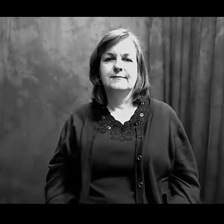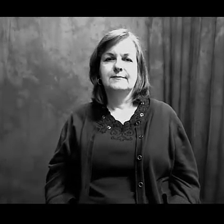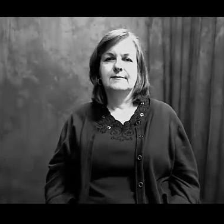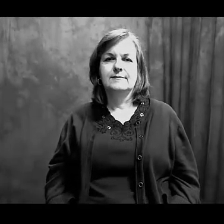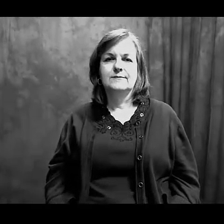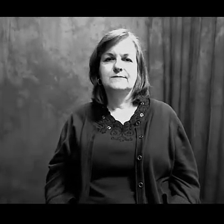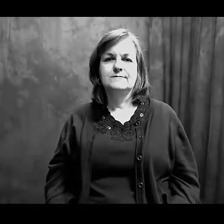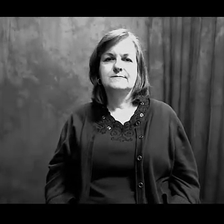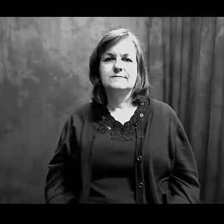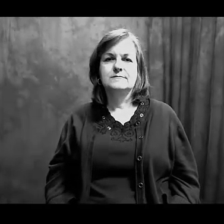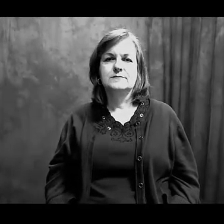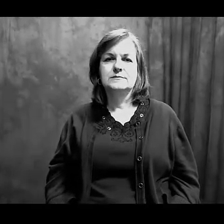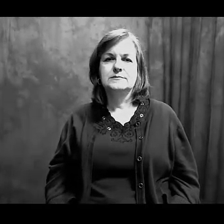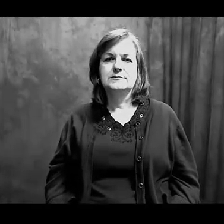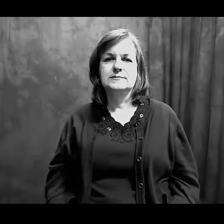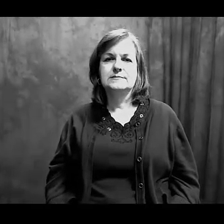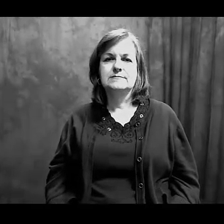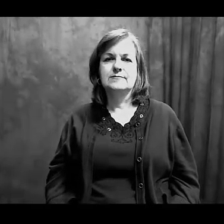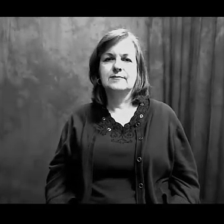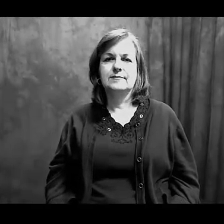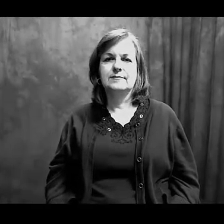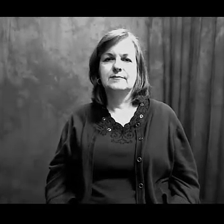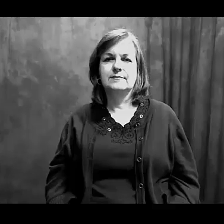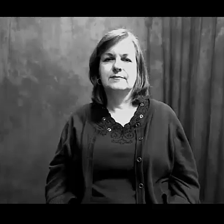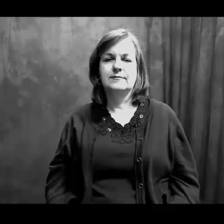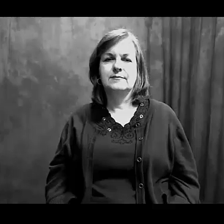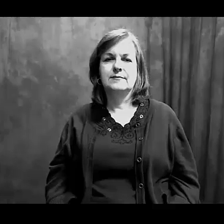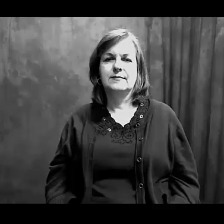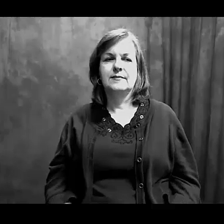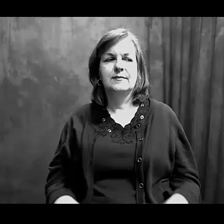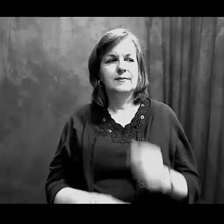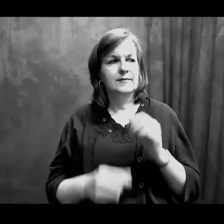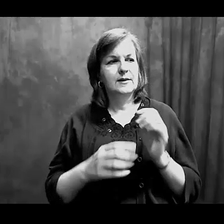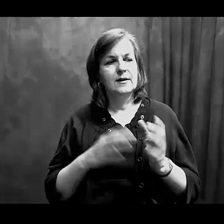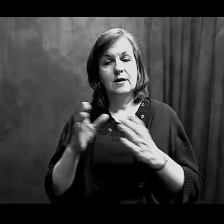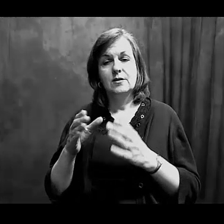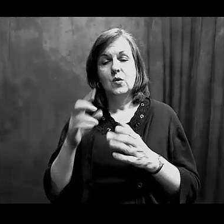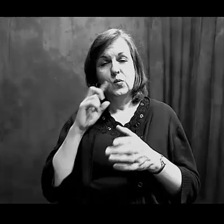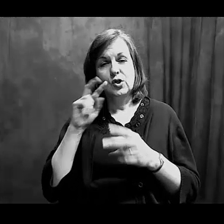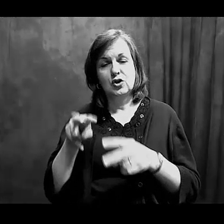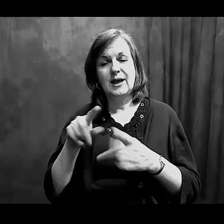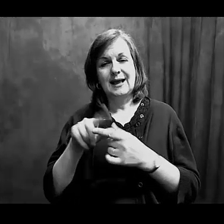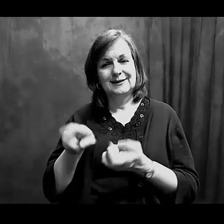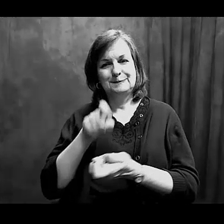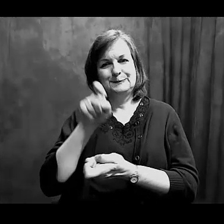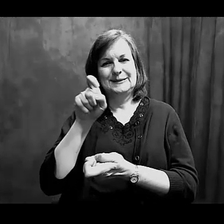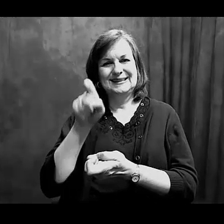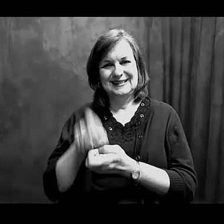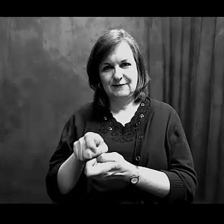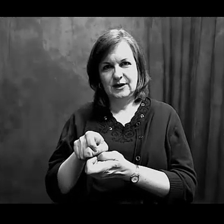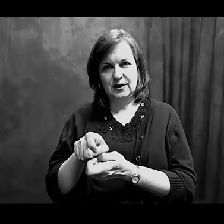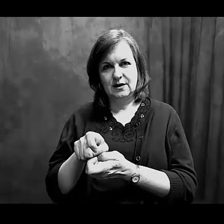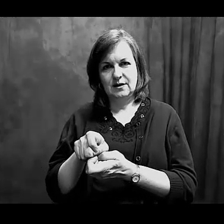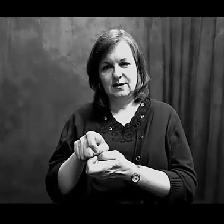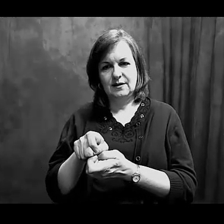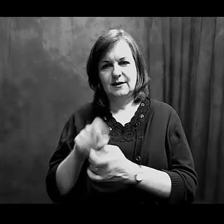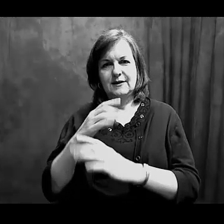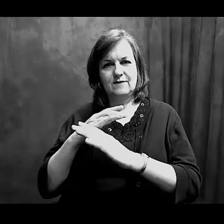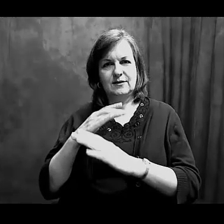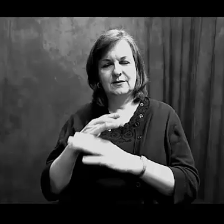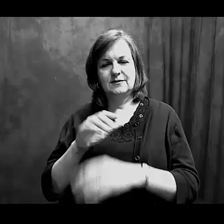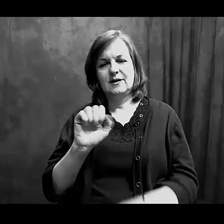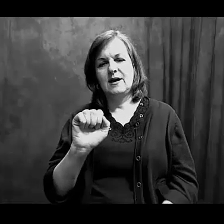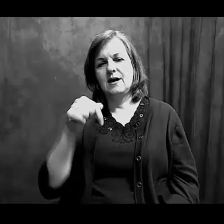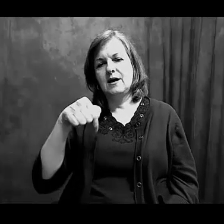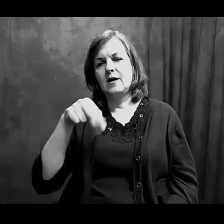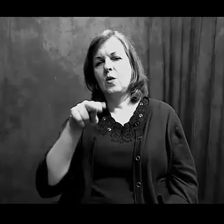when we look more at your specific defenses so when we look at acquired immunity